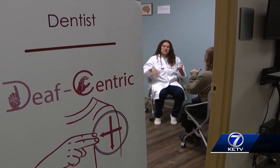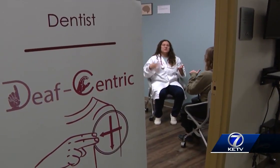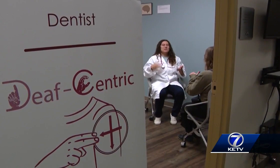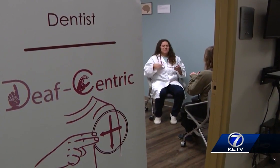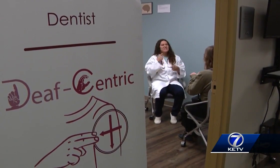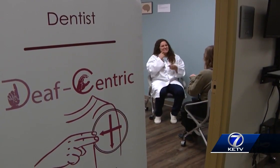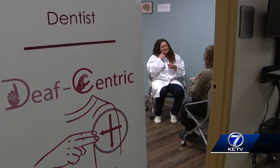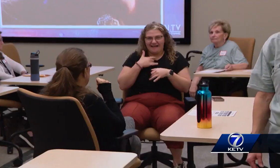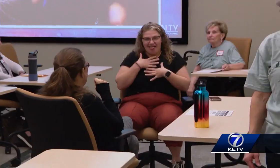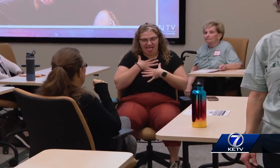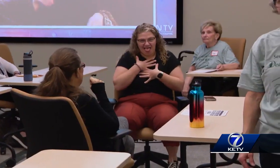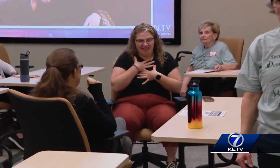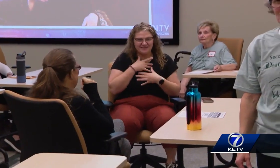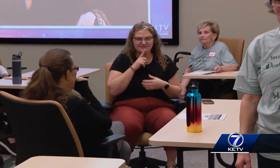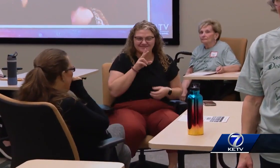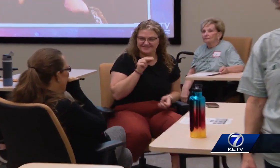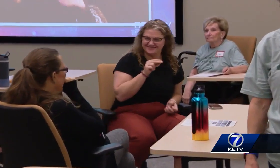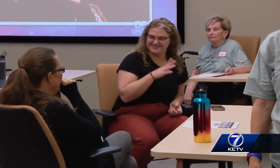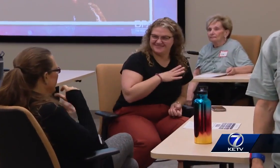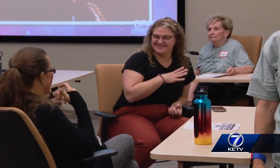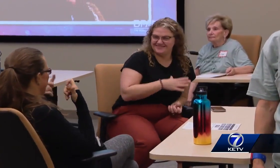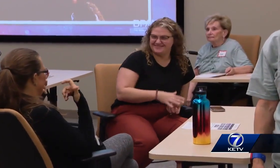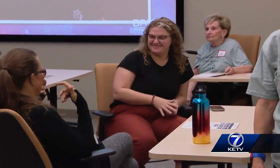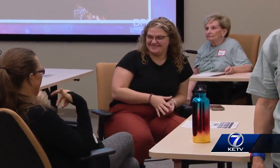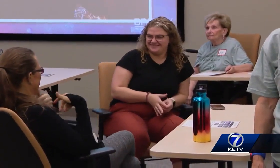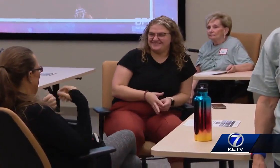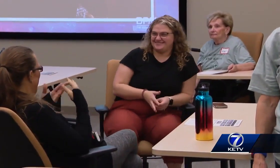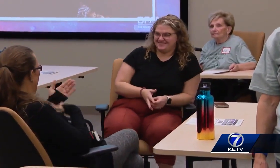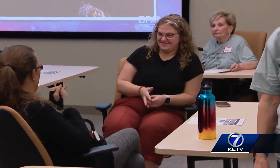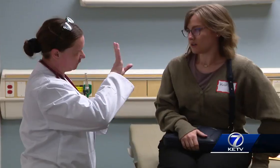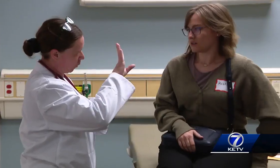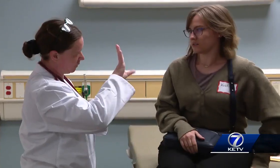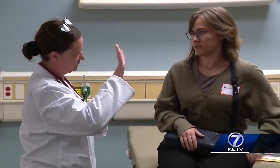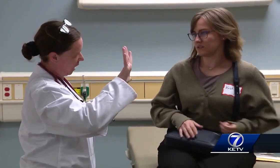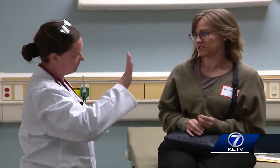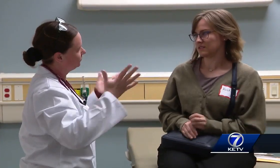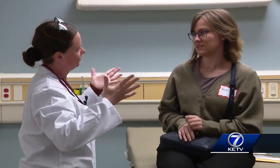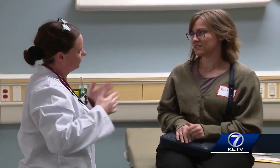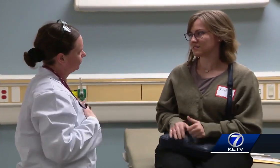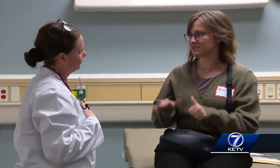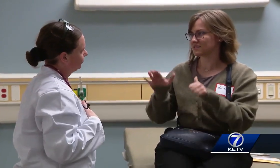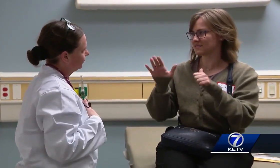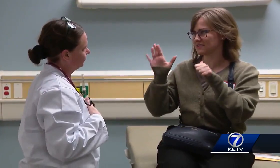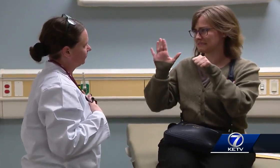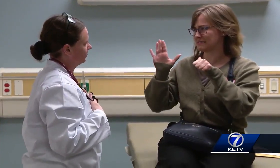UNDERSTAND WHAT I NEED. THERE WILL BE AN INTERPRETER THERE. PARTICIPANTS SAY THIS IS NOT JUST AN ISSUE IN OMAHA.